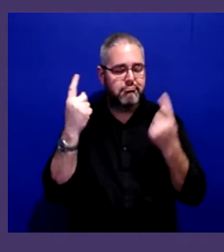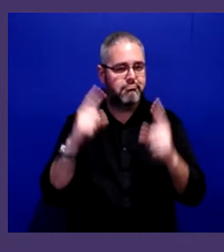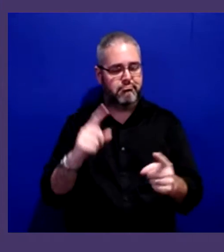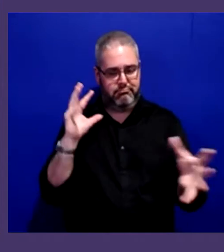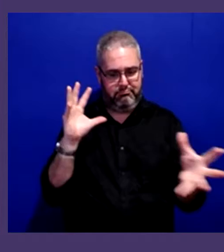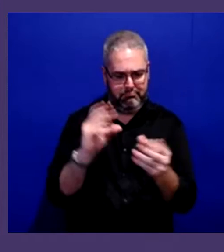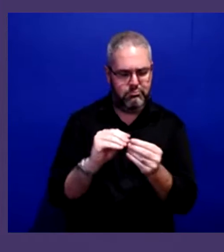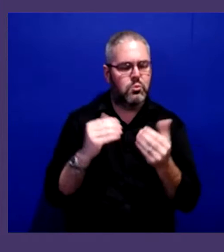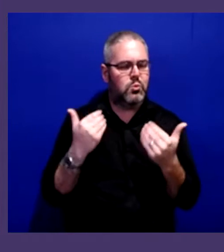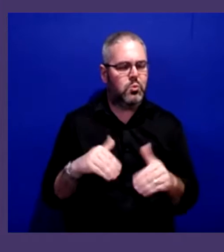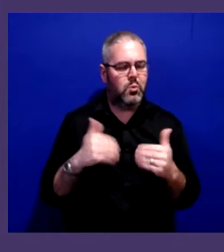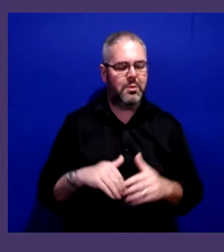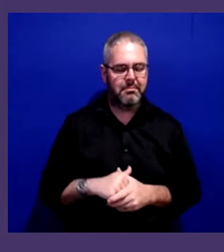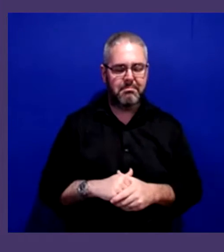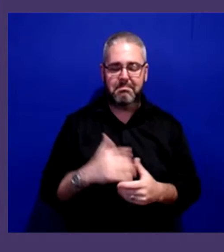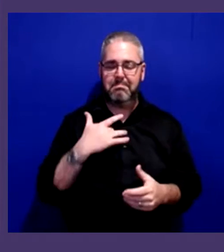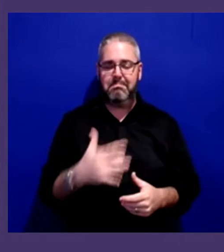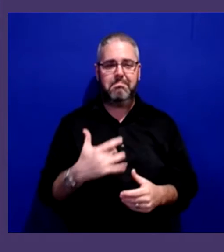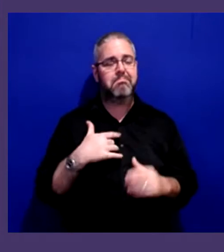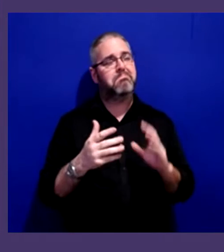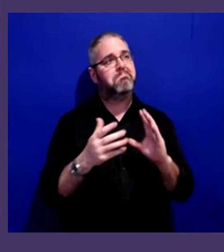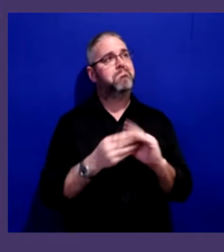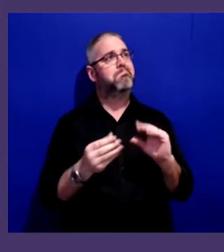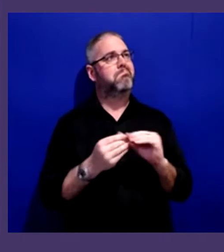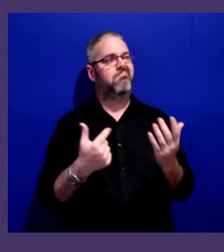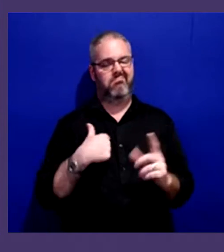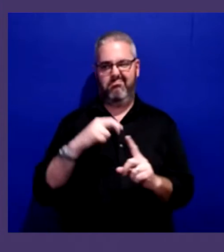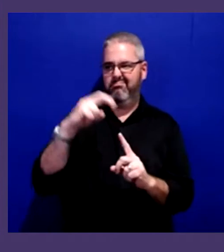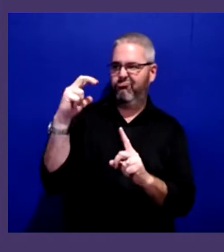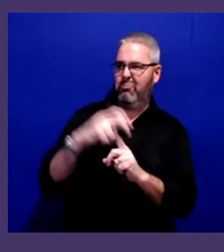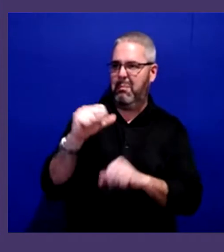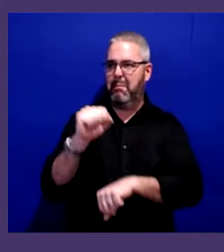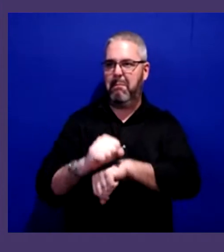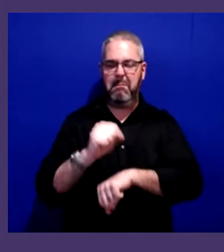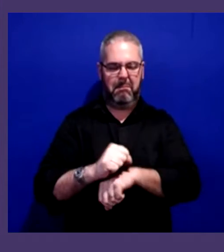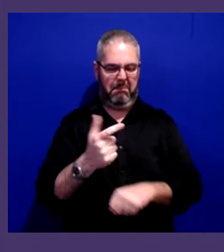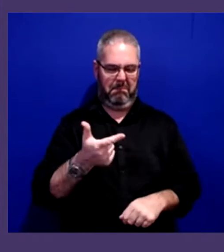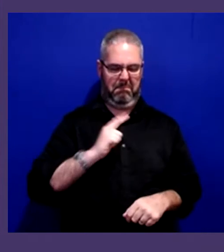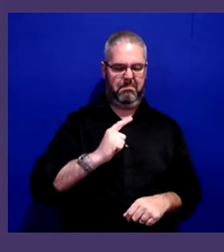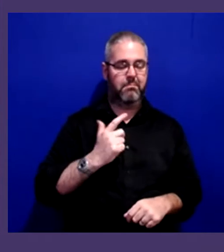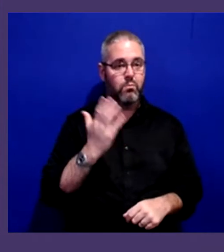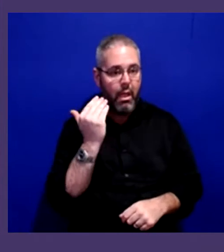the best job in the world and I truly love my job because I feel like I am